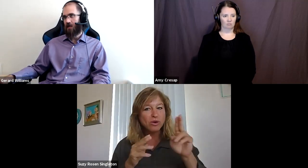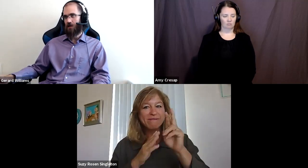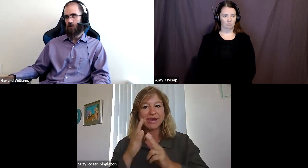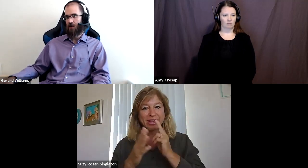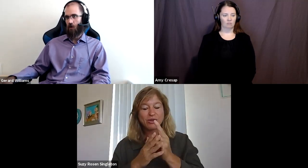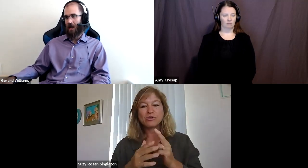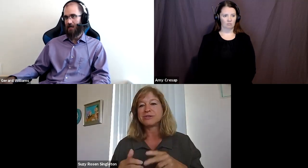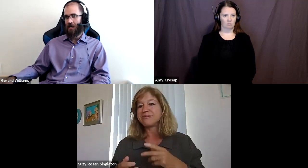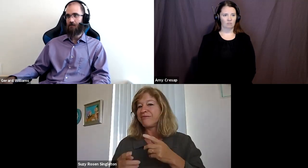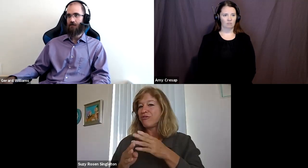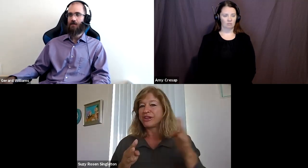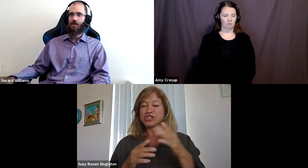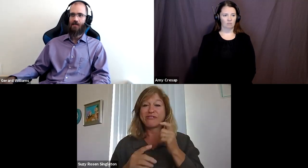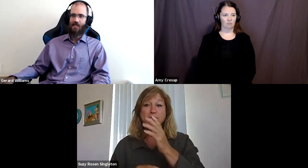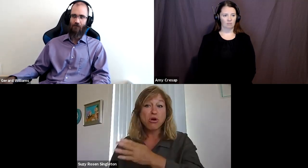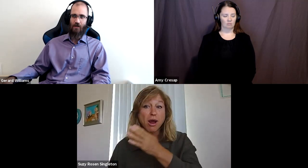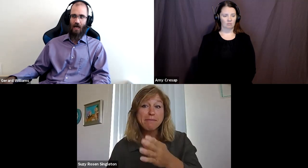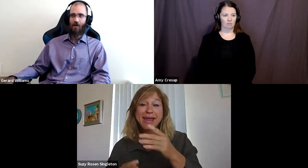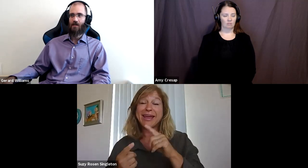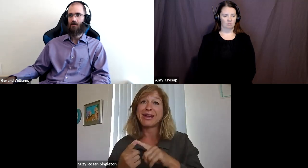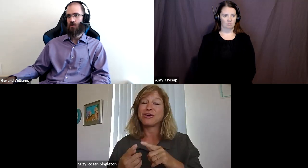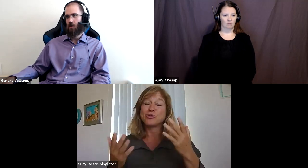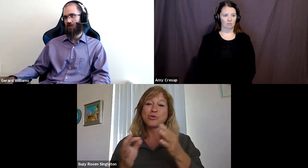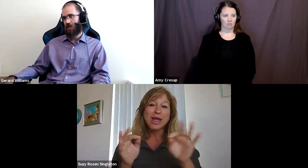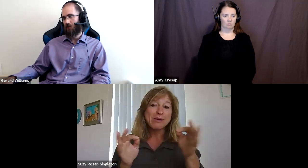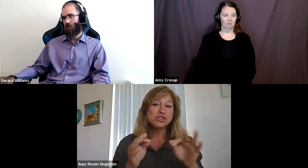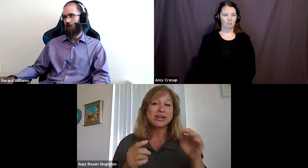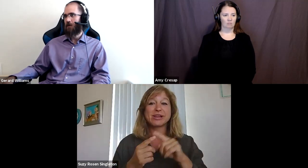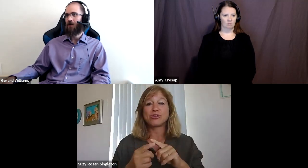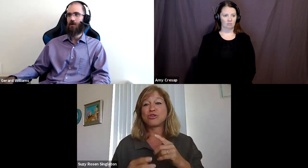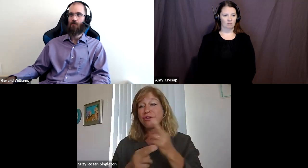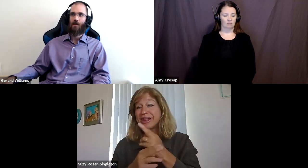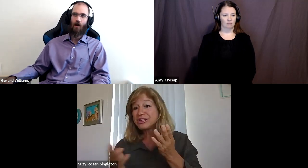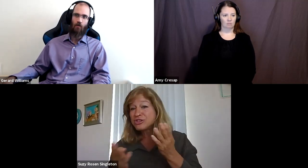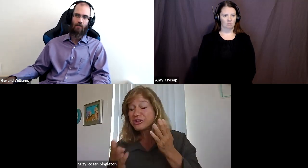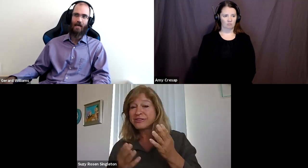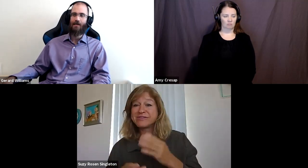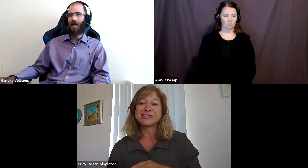including variety of different topics in short video format whether it be about broadband,